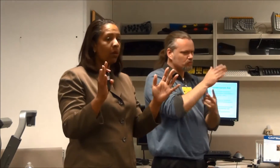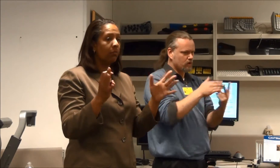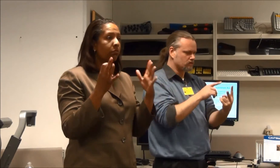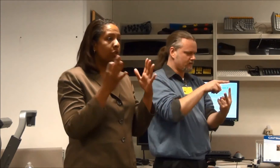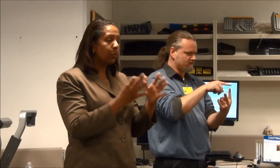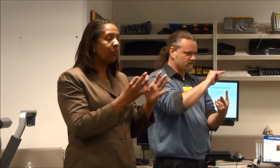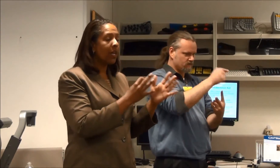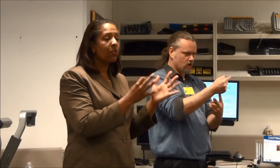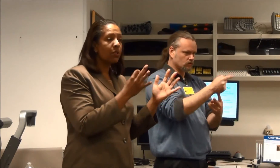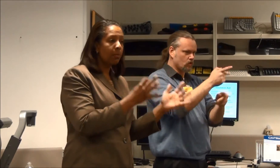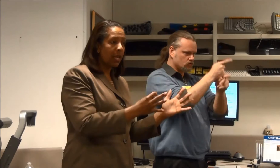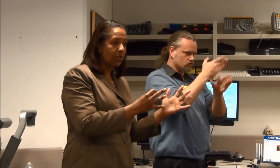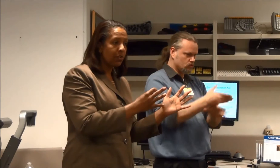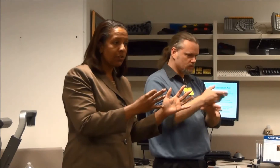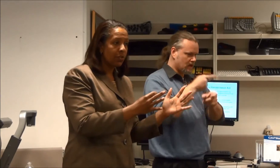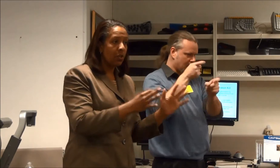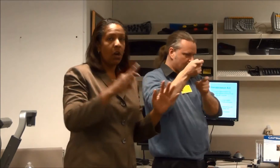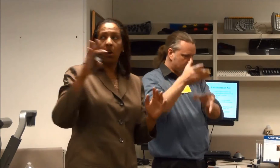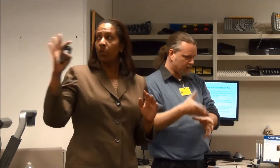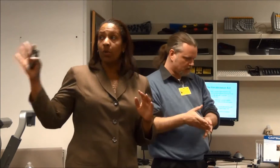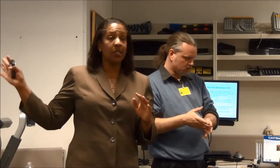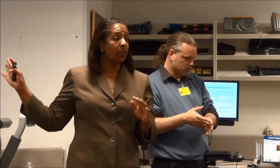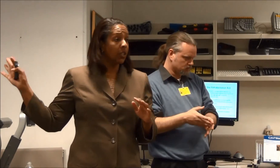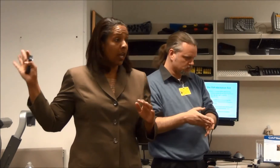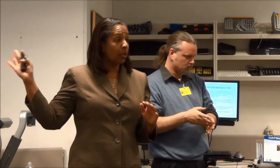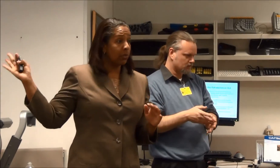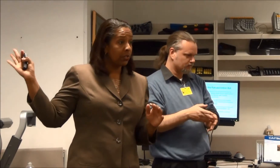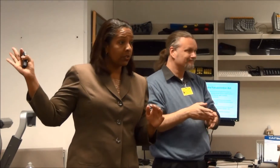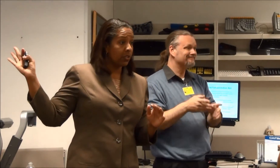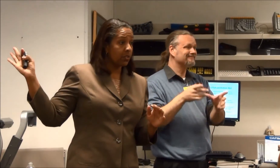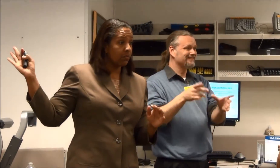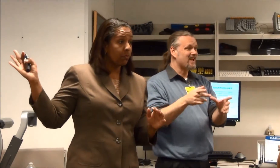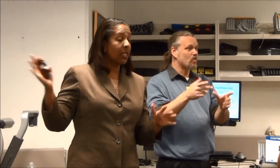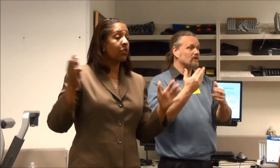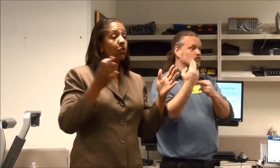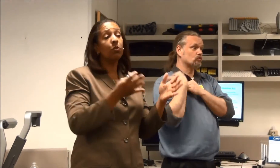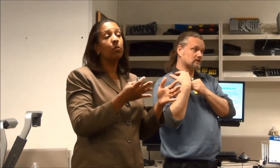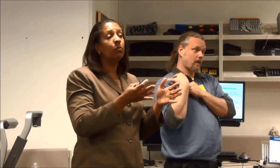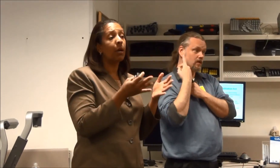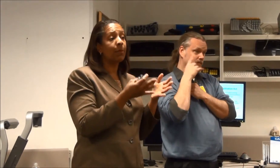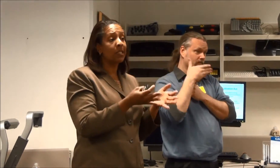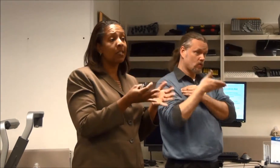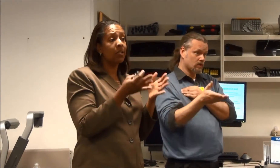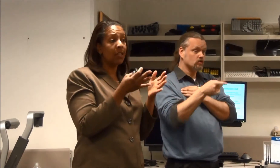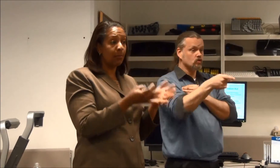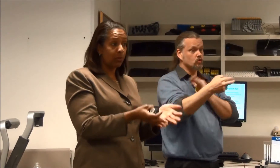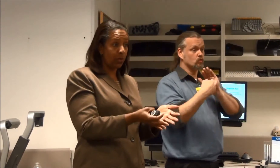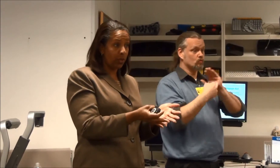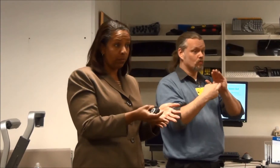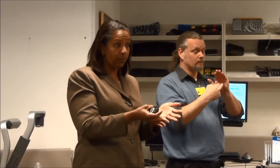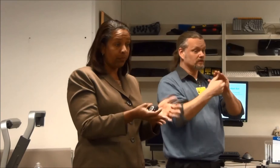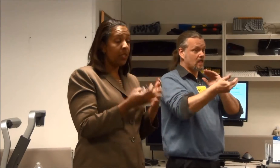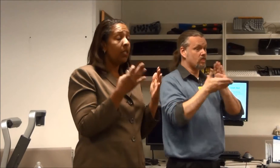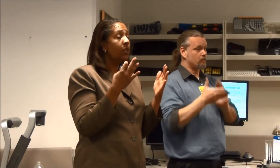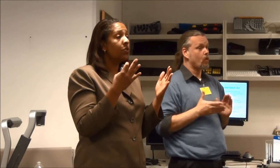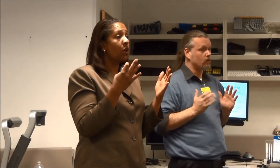Number one, supervisors and managers are the ones held accountable under this, because you represent the employer.